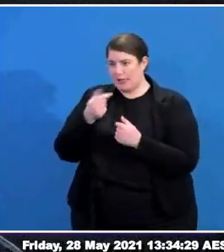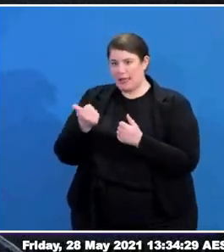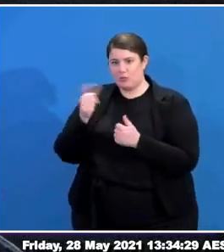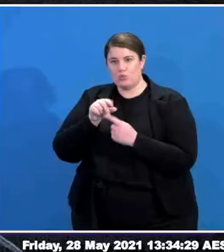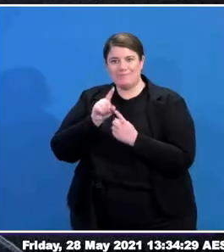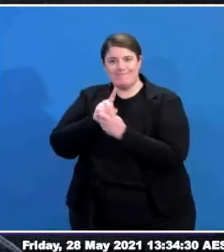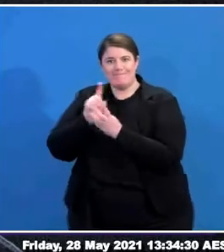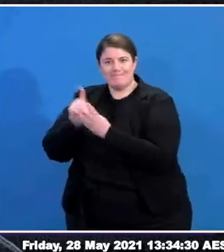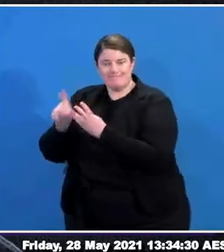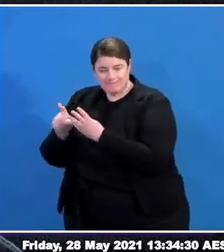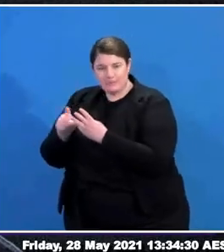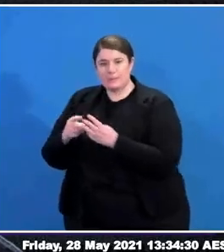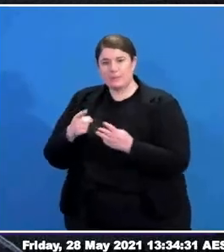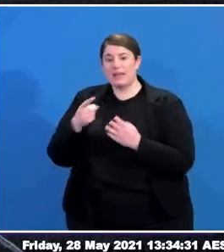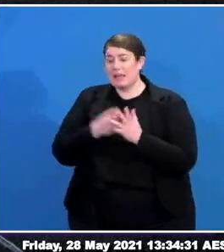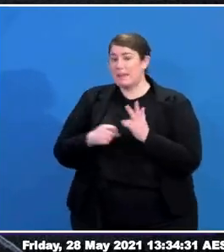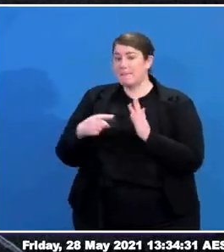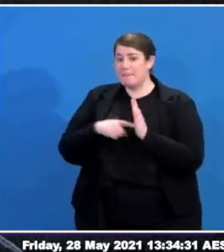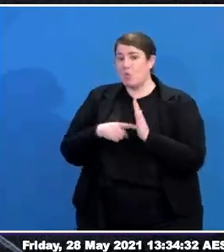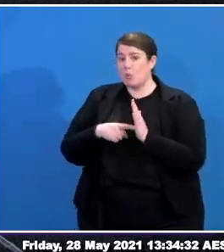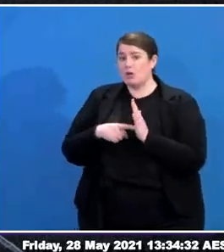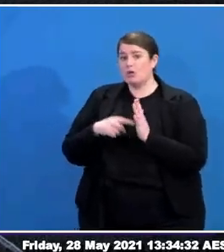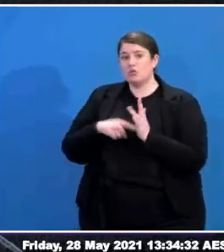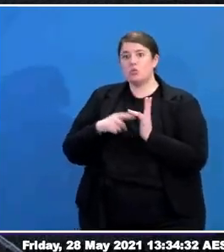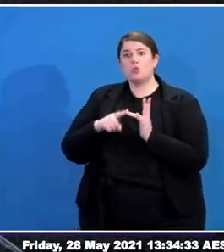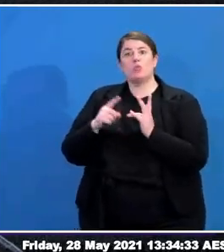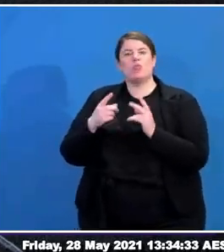It is especially relevant, counsel, to do with active overnight support,